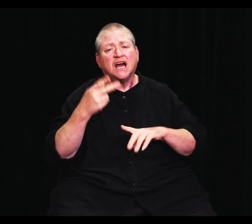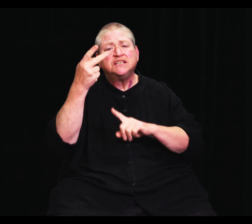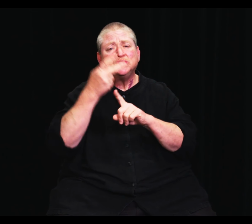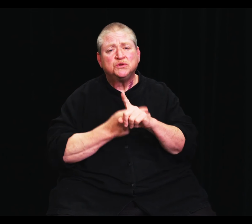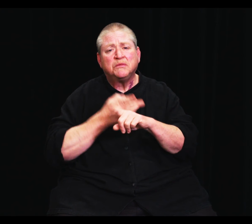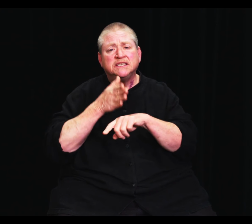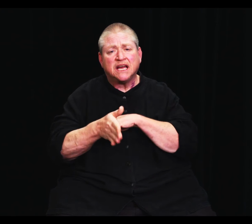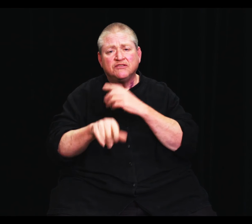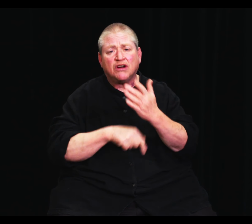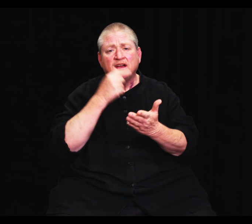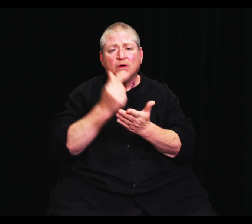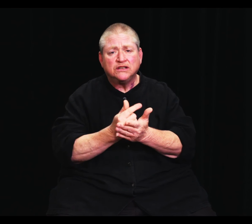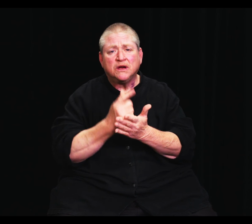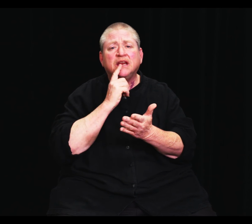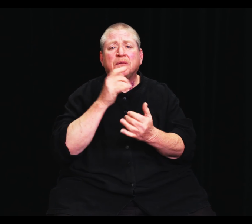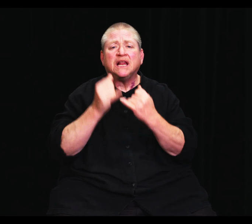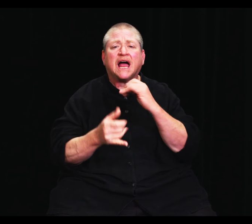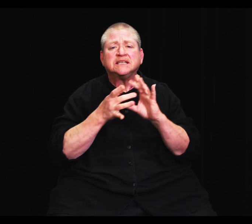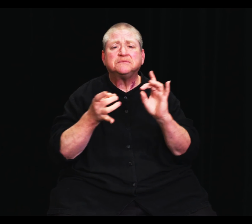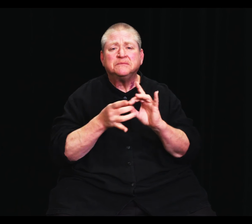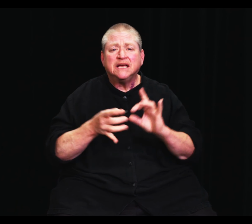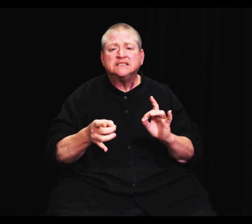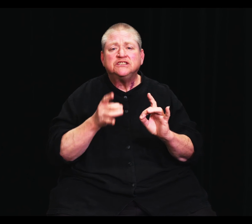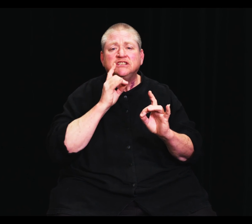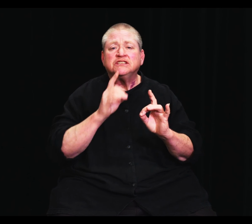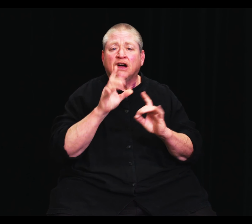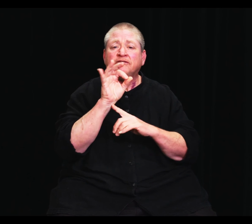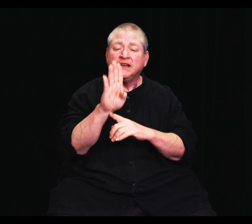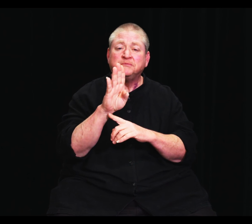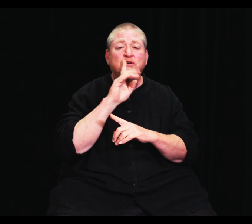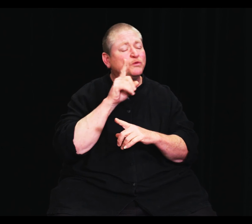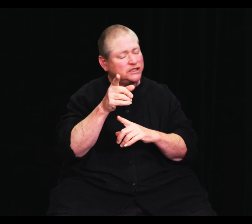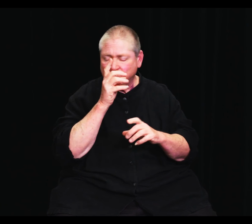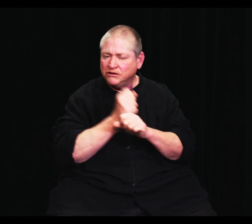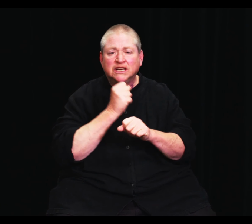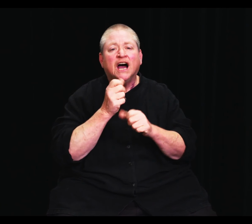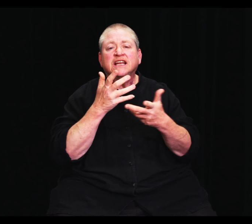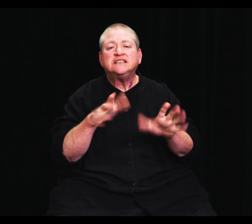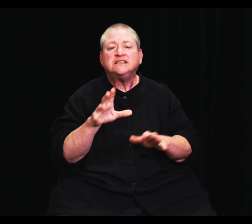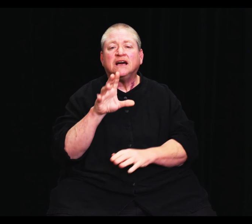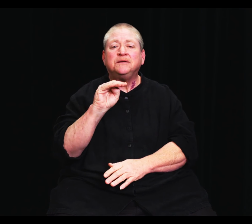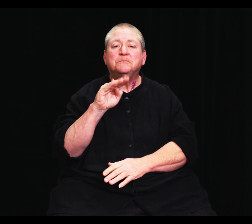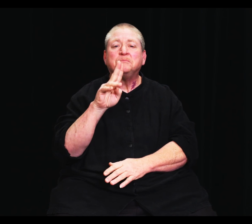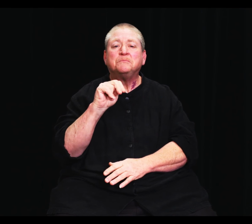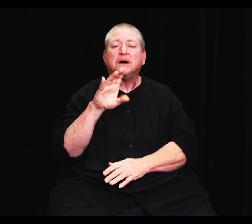I saw my mom alive. She died just a couple months after I graduated and her last message to me on my Facebook wall was,